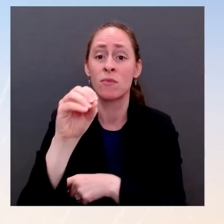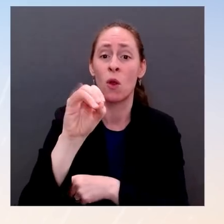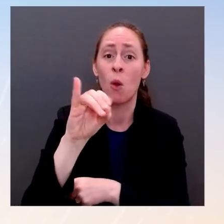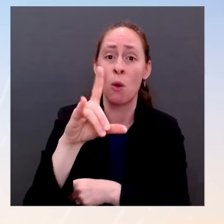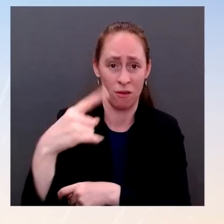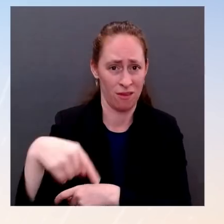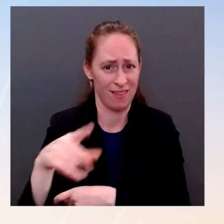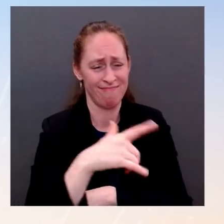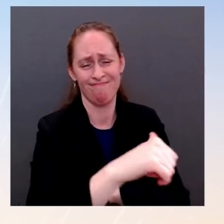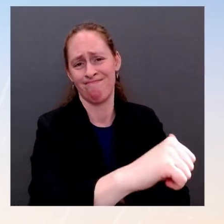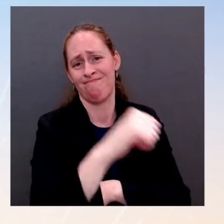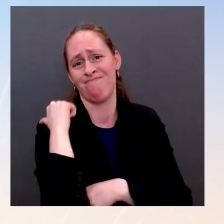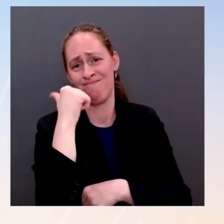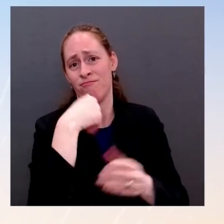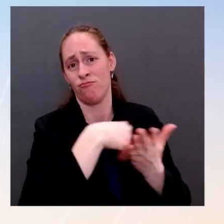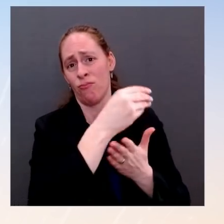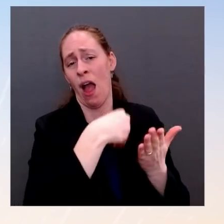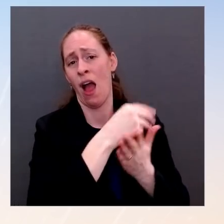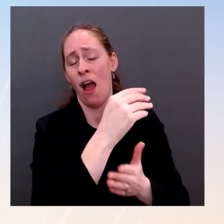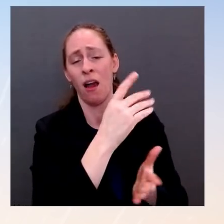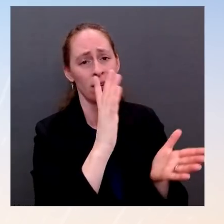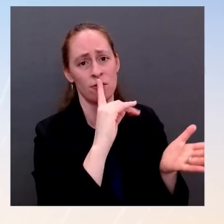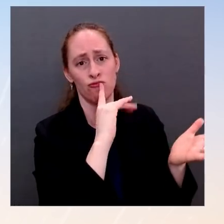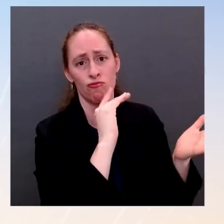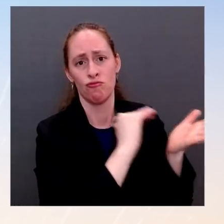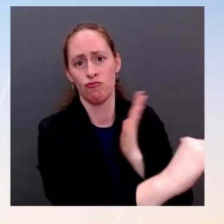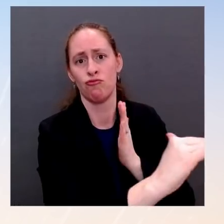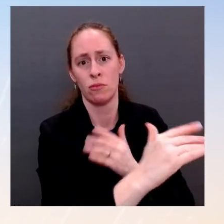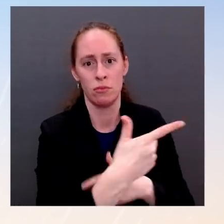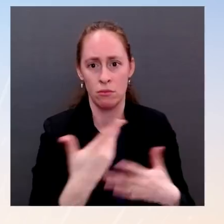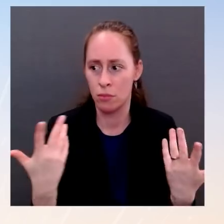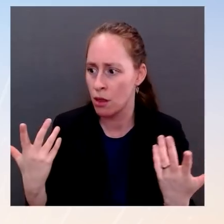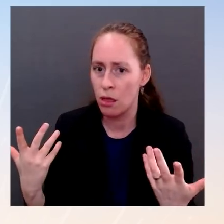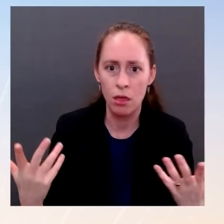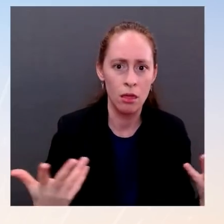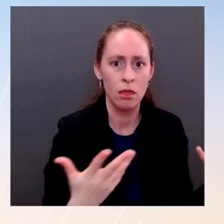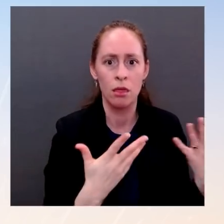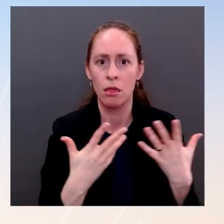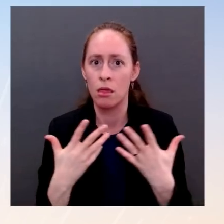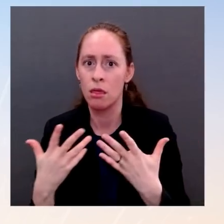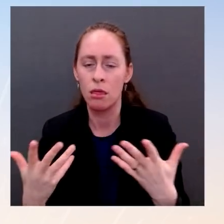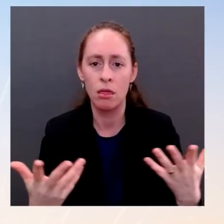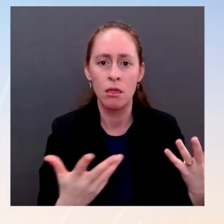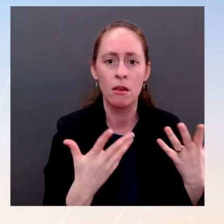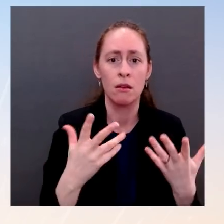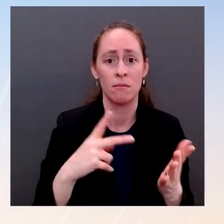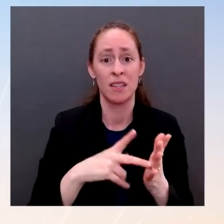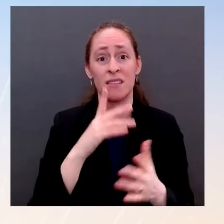The Press: Thank you. And, Anne, you said that if Russia targets companies or institutions here,